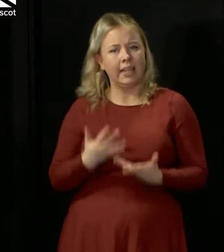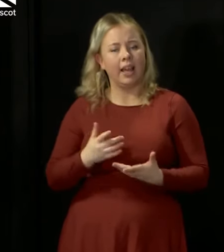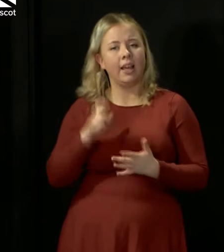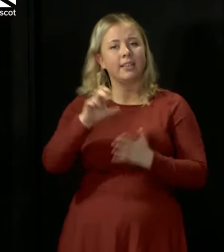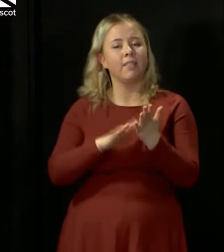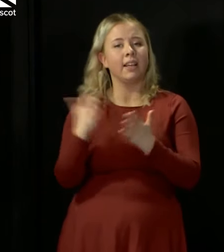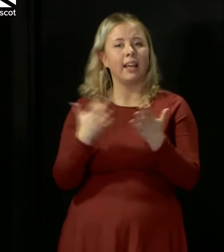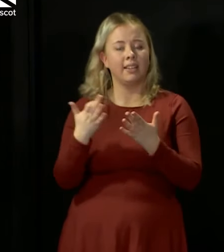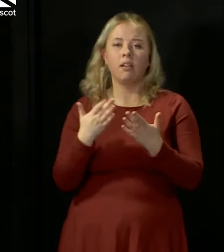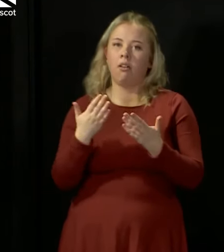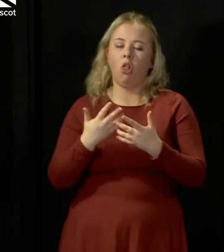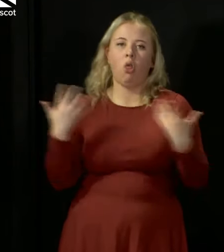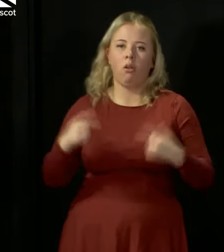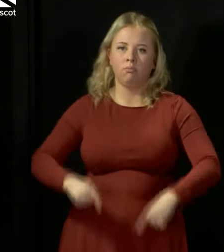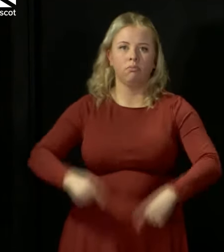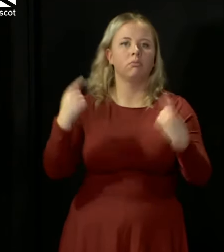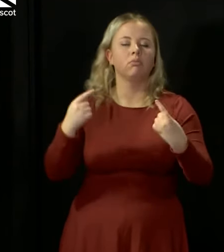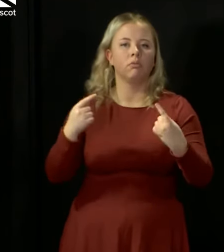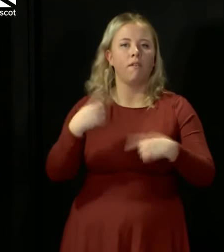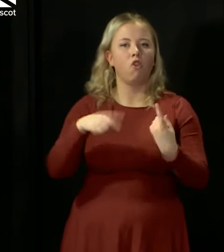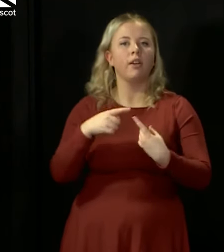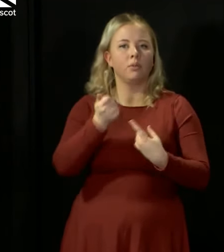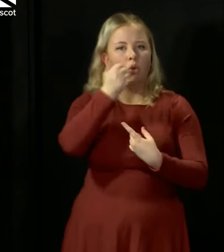today. Covid is a big, big challenge for all of us right now and the NHS is very focused